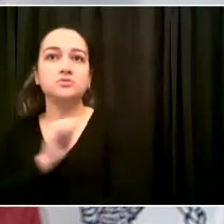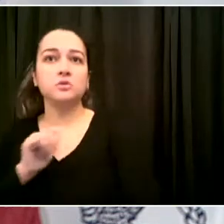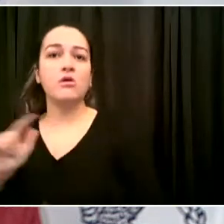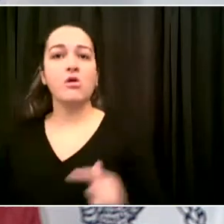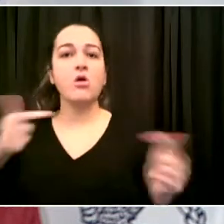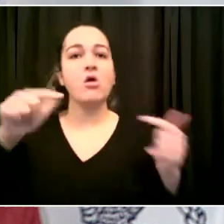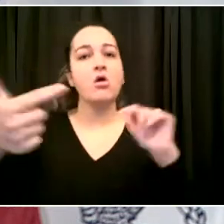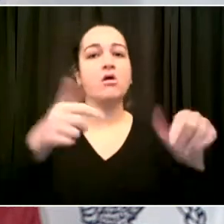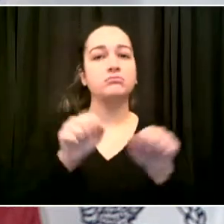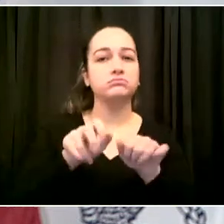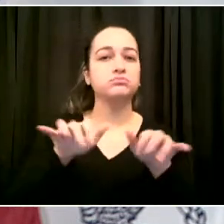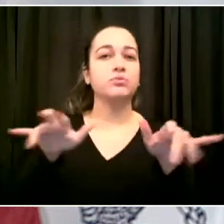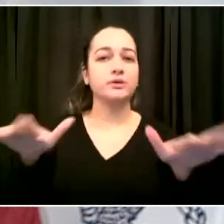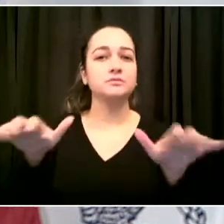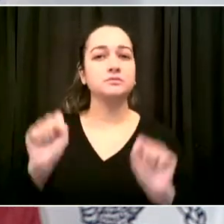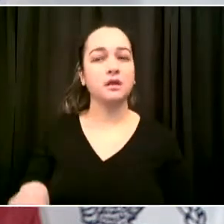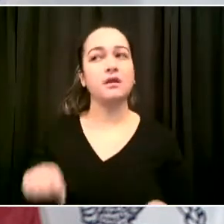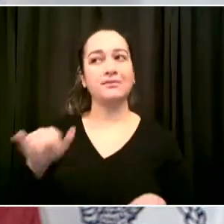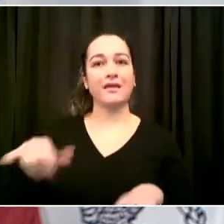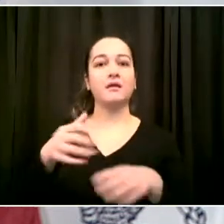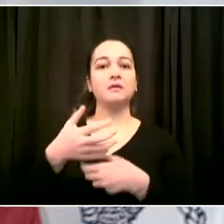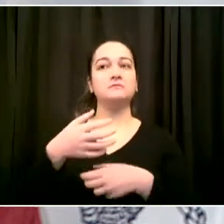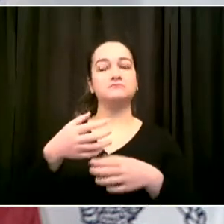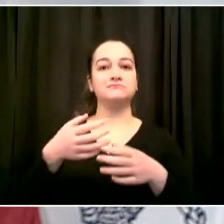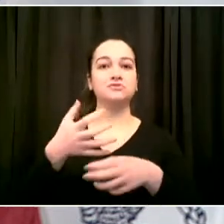SOMEONE IN THEIR FAMILY THAT GETS VACCINATED, IT GIVES THEM MORE FAITH.